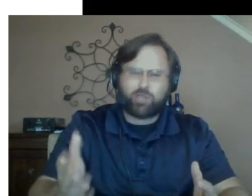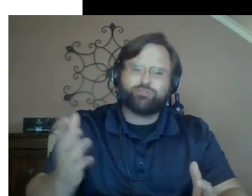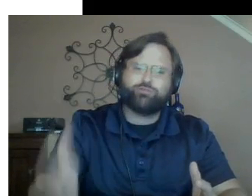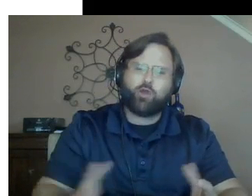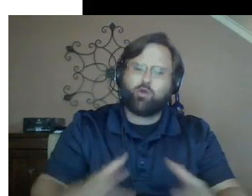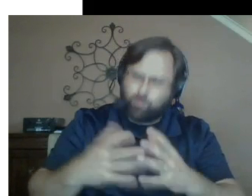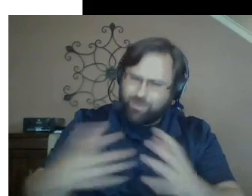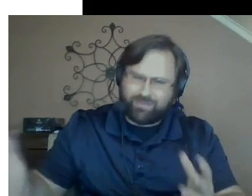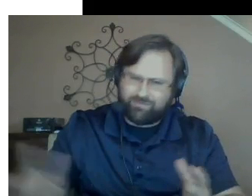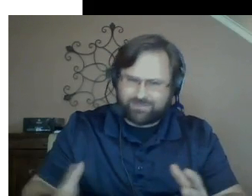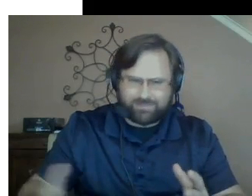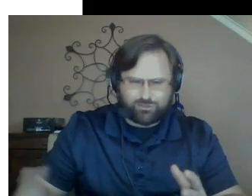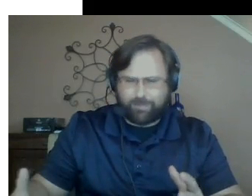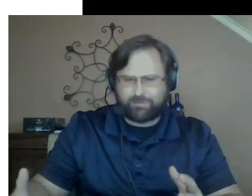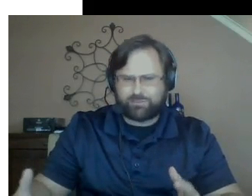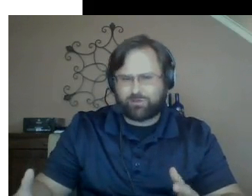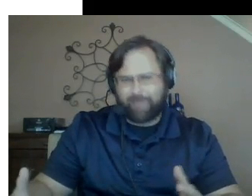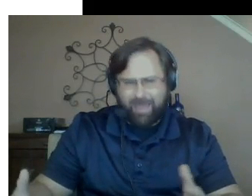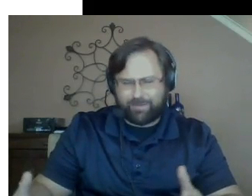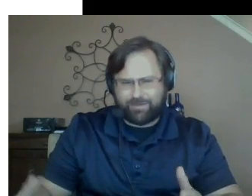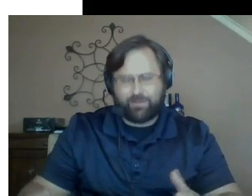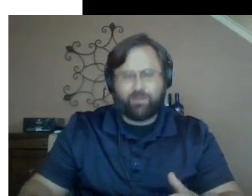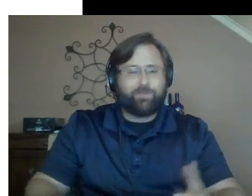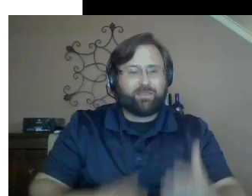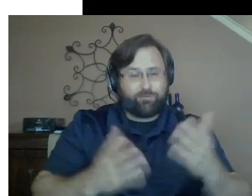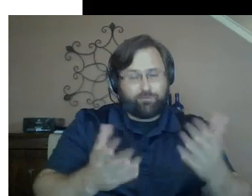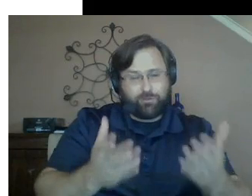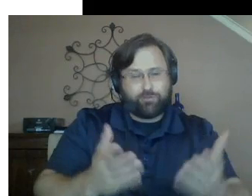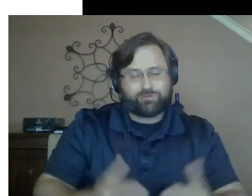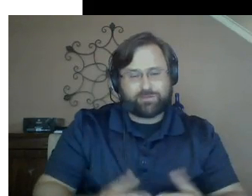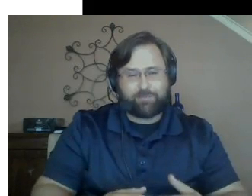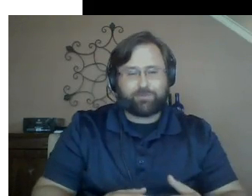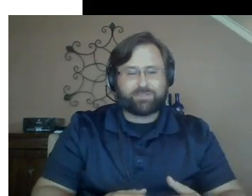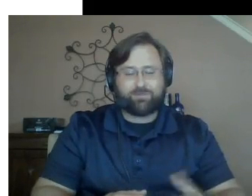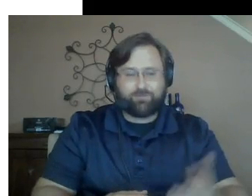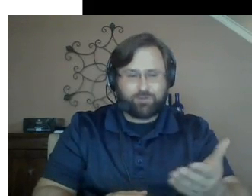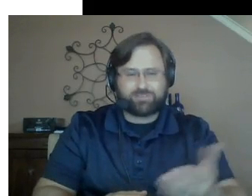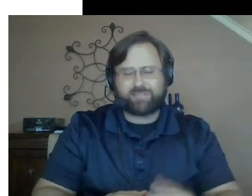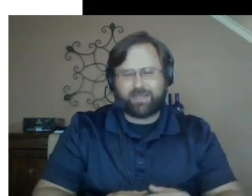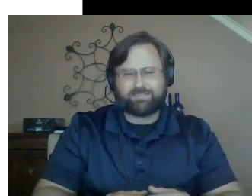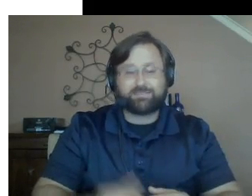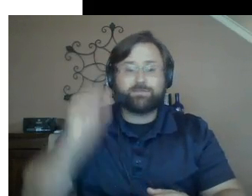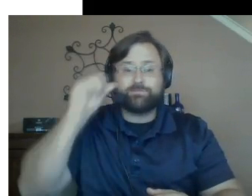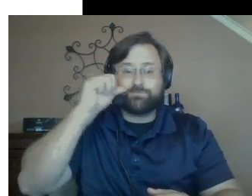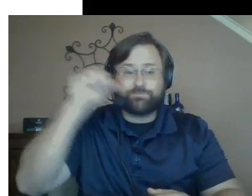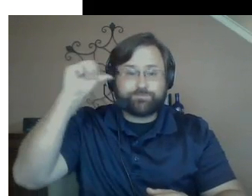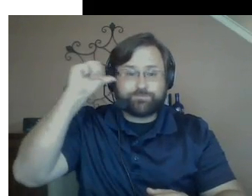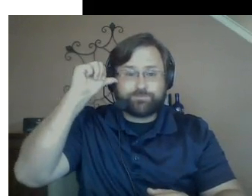to know when the event that you're about to describe happened if you use for example this first sentence